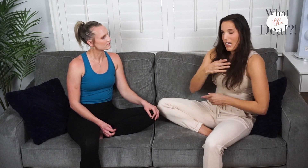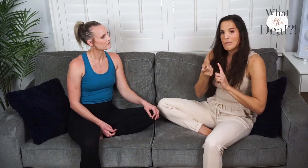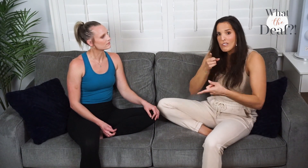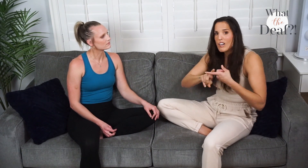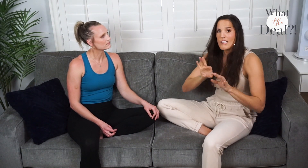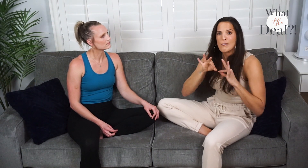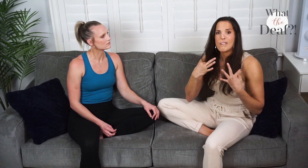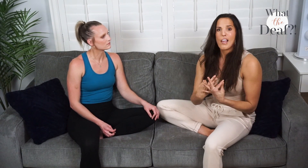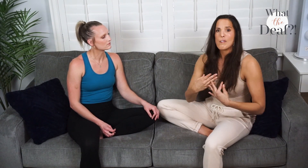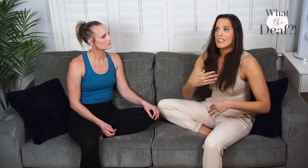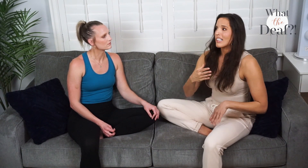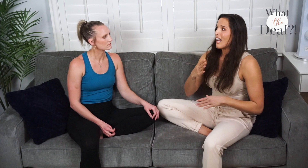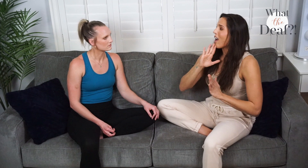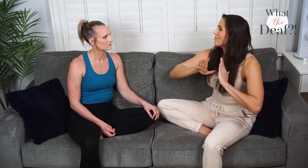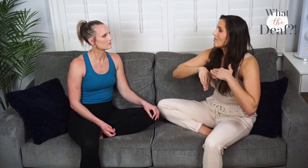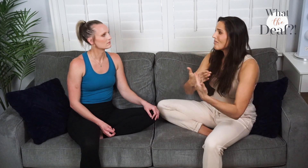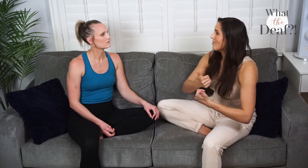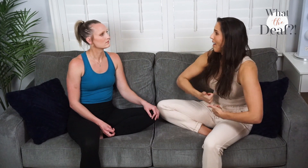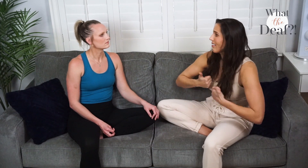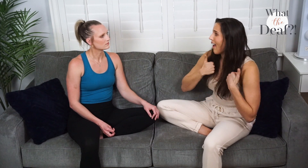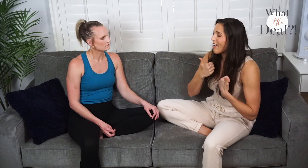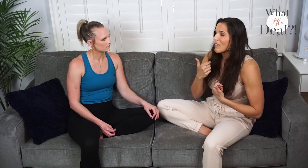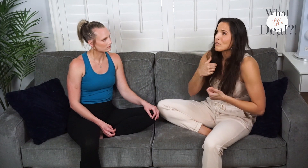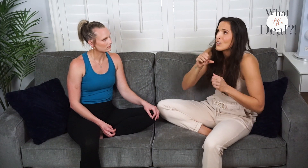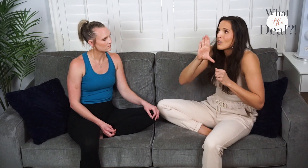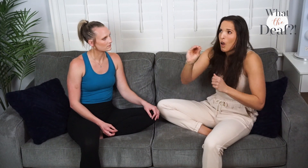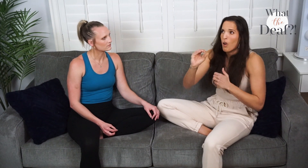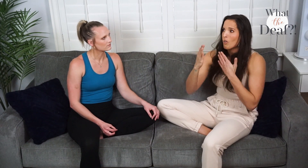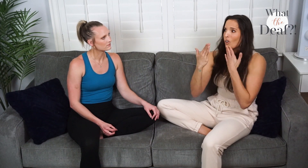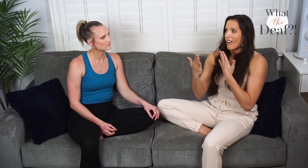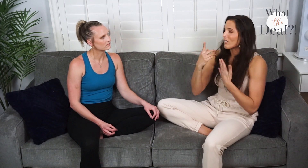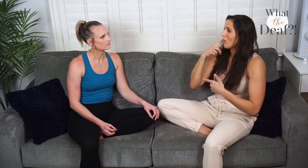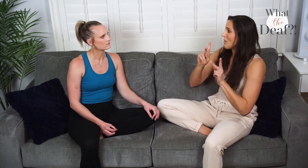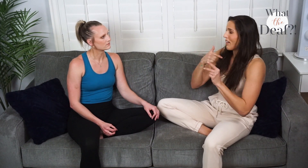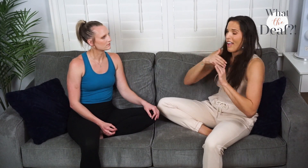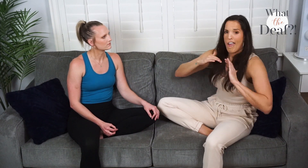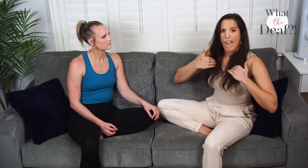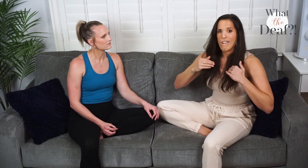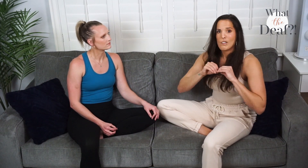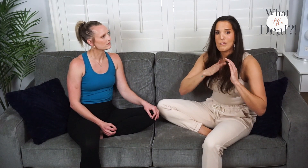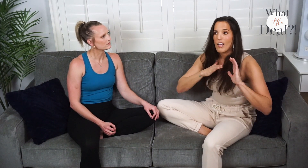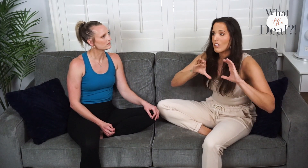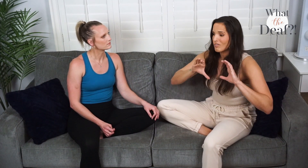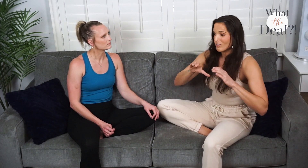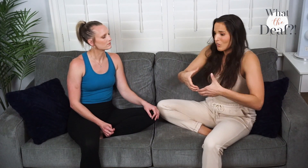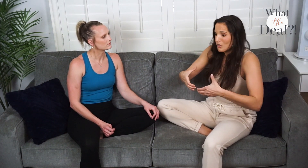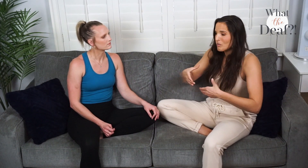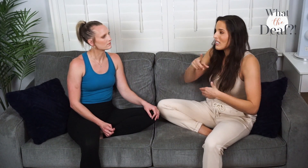and my friends and my family and just continue my life. And I’m just so grateful for all the people that I have in my life